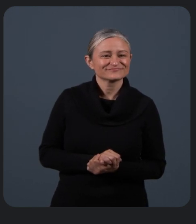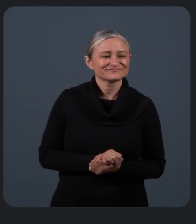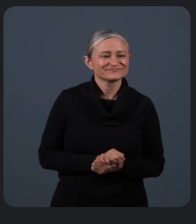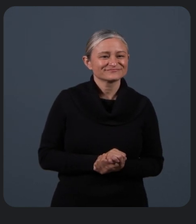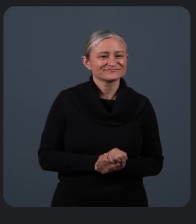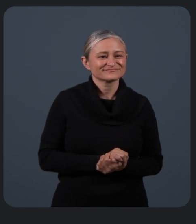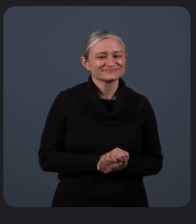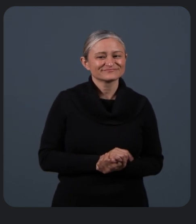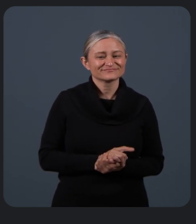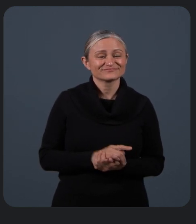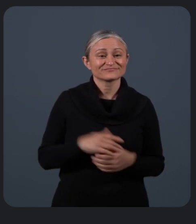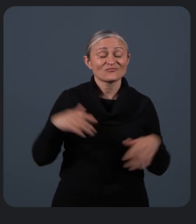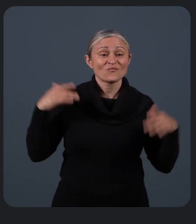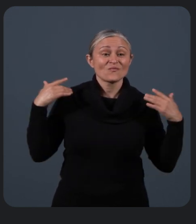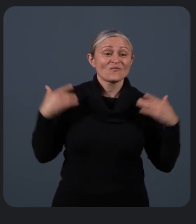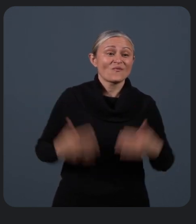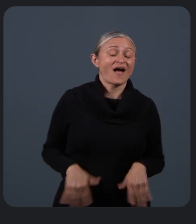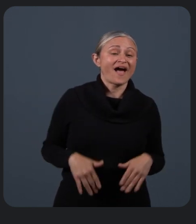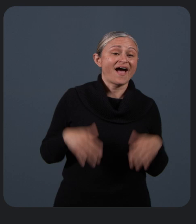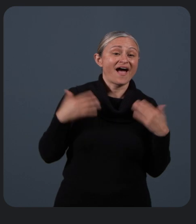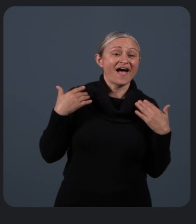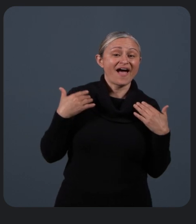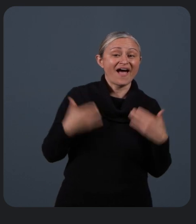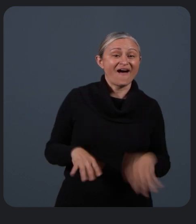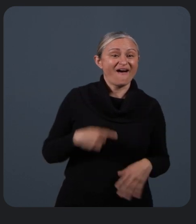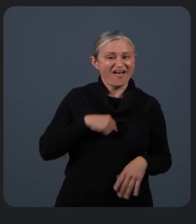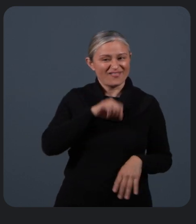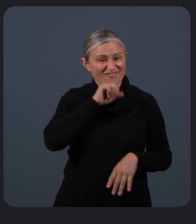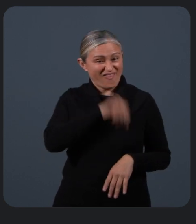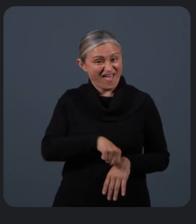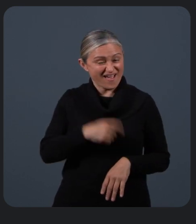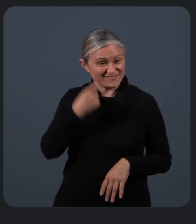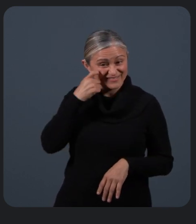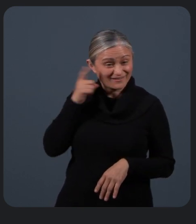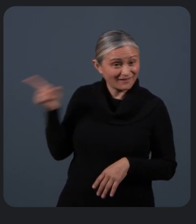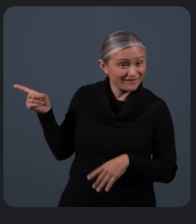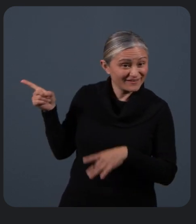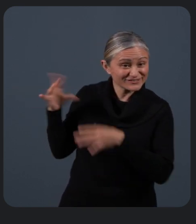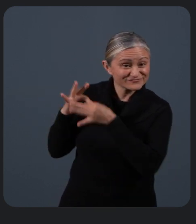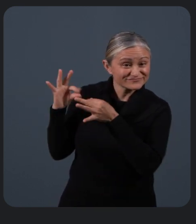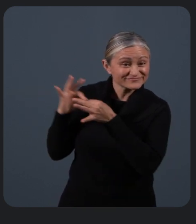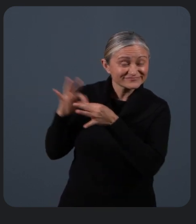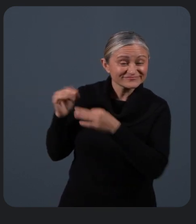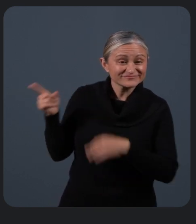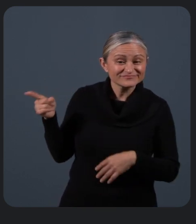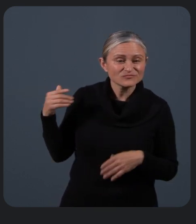Wow. I love that story. It shows how we're entering a world where